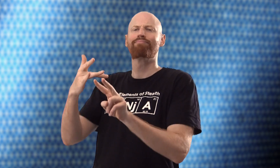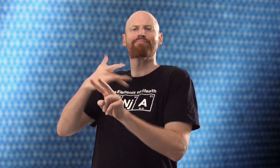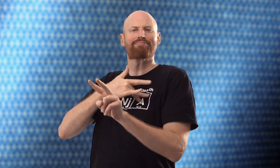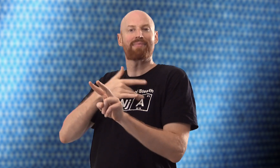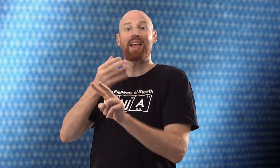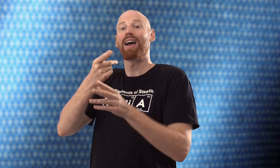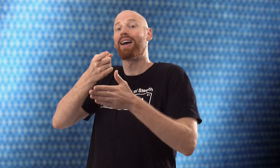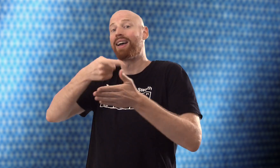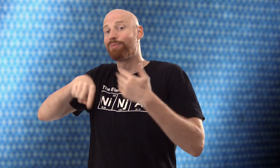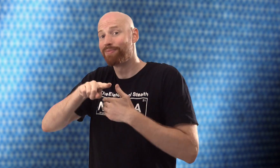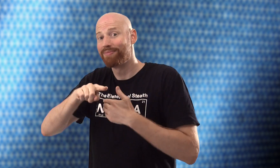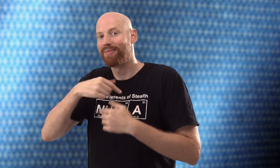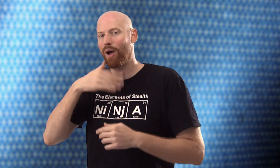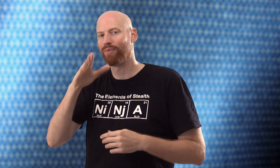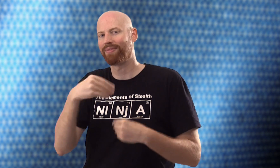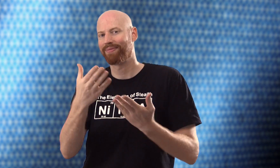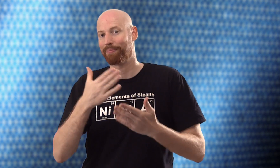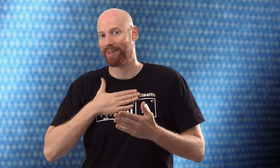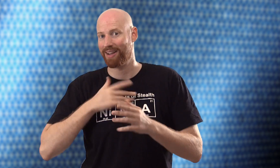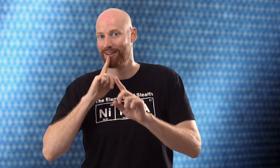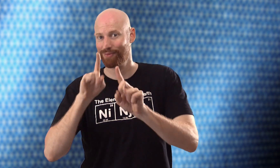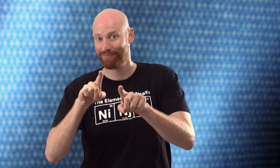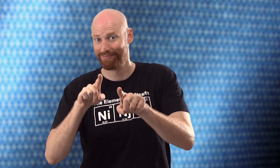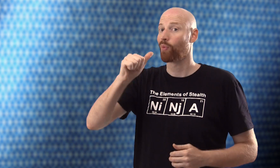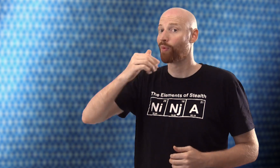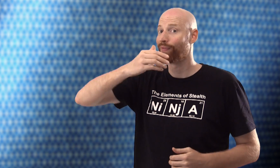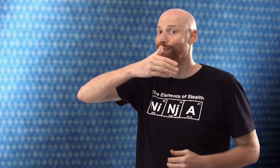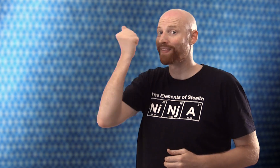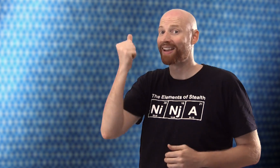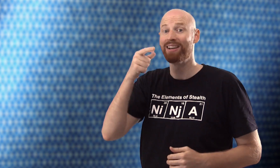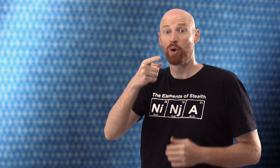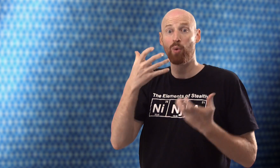admire. Next week, I'll give my response as well. Don't